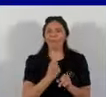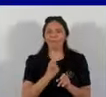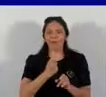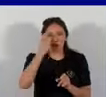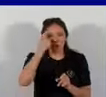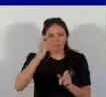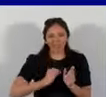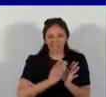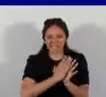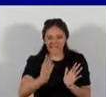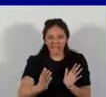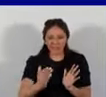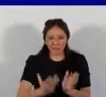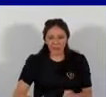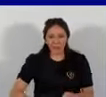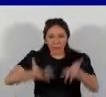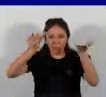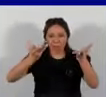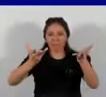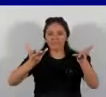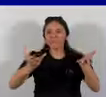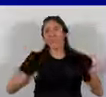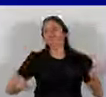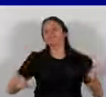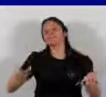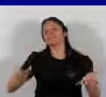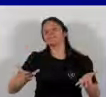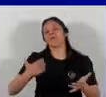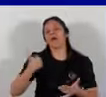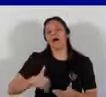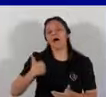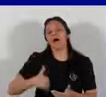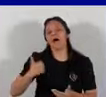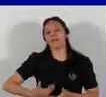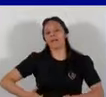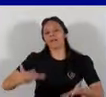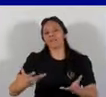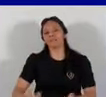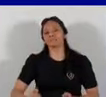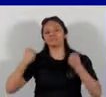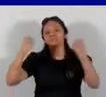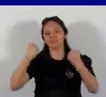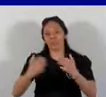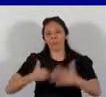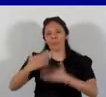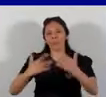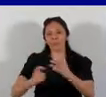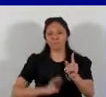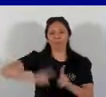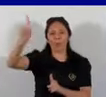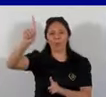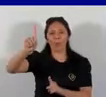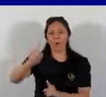Where two thirds of that improvement occurs in the first third That is, it happens in 10 years, therefore it is an excellent